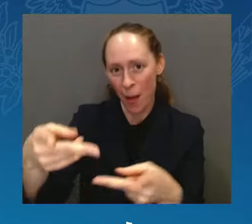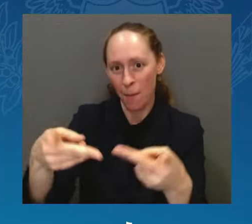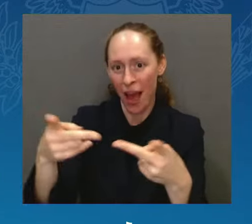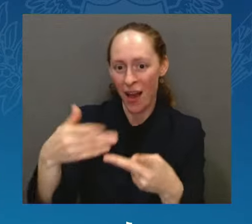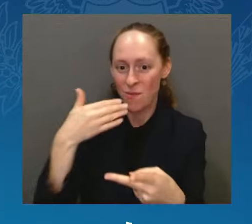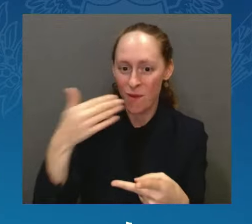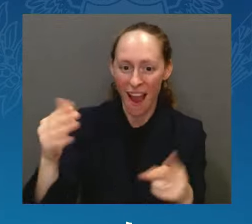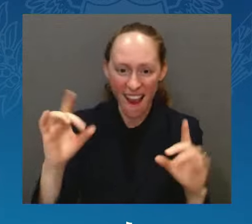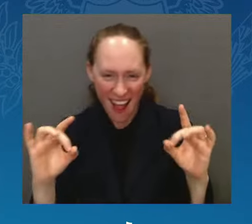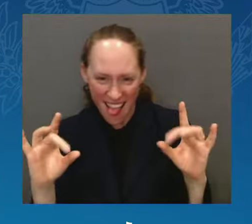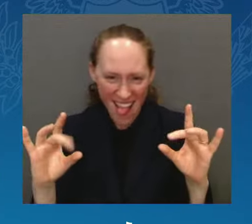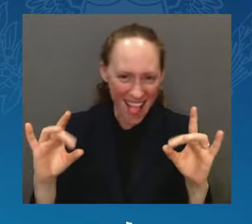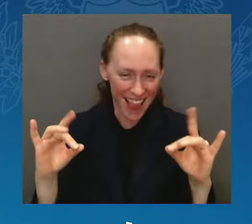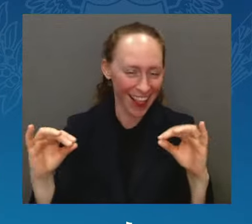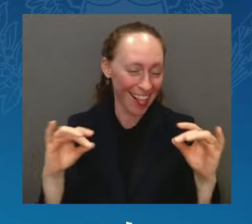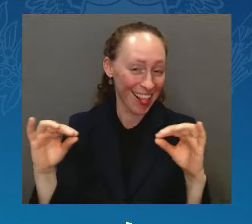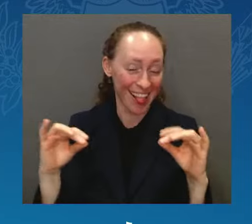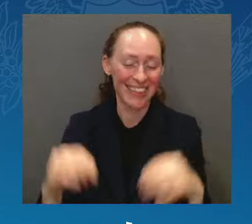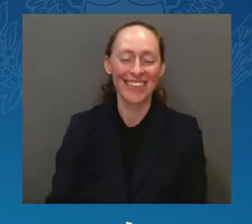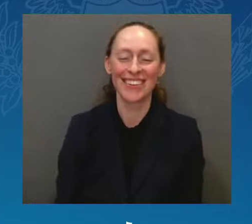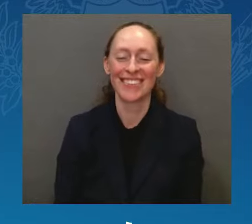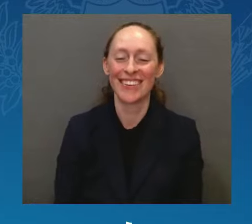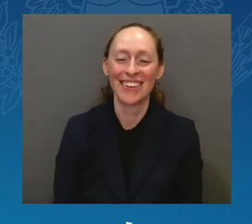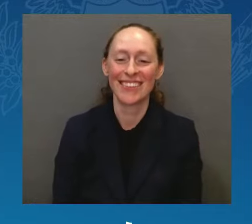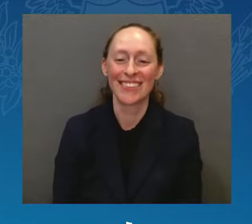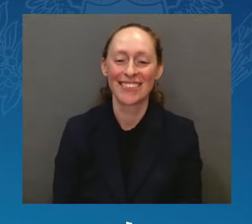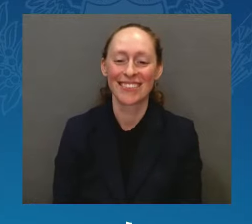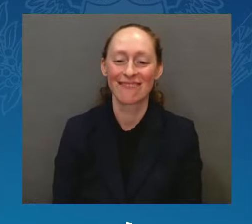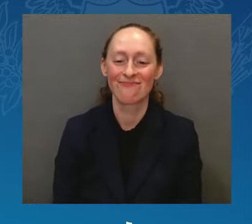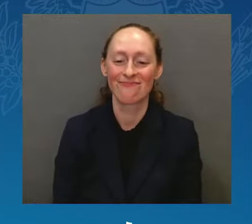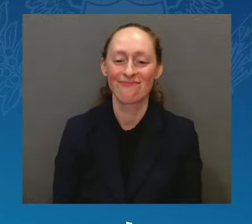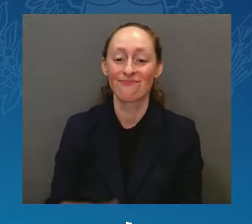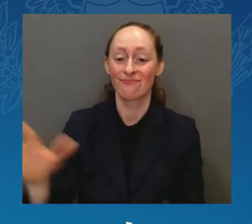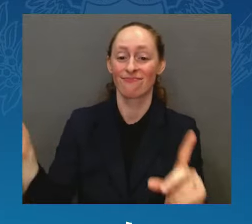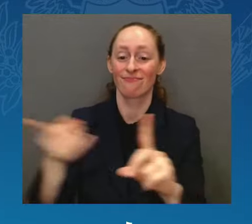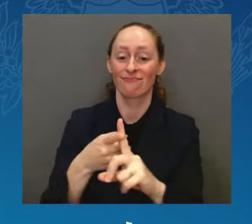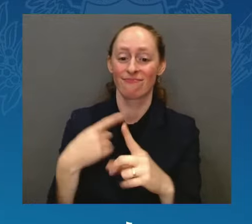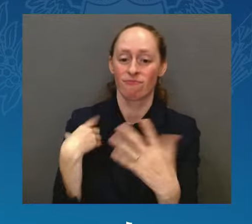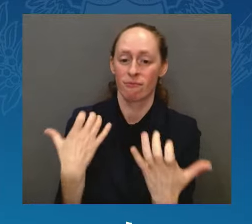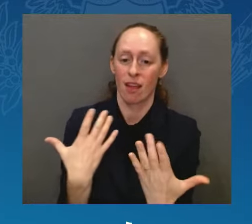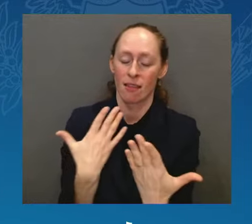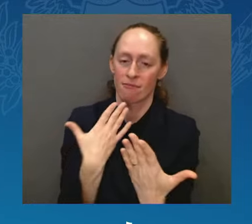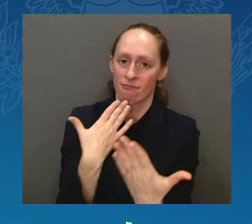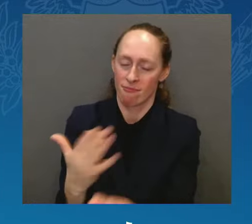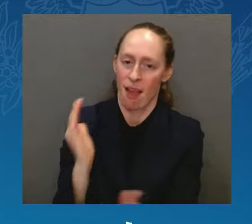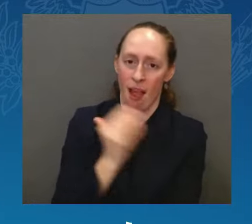And -- and to our First Lady, who is really extraordinary. I know many of the leaders here have worked with her